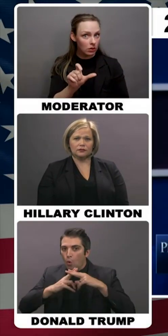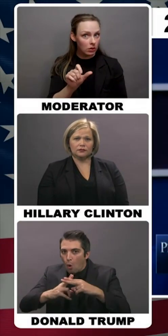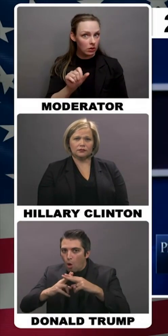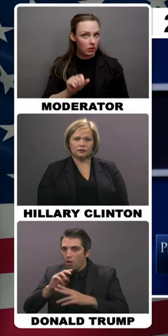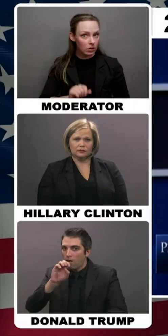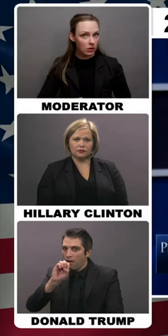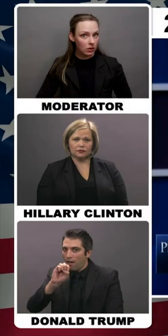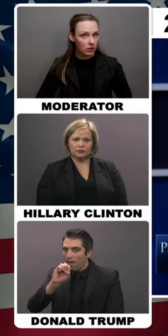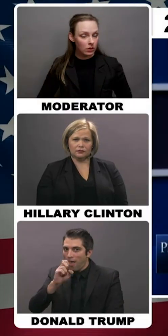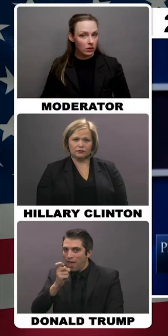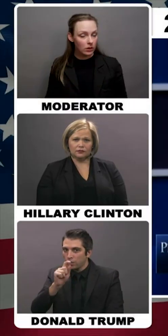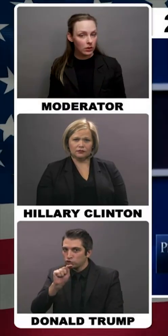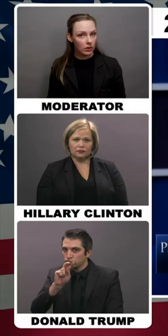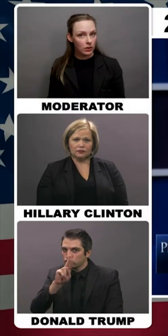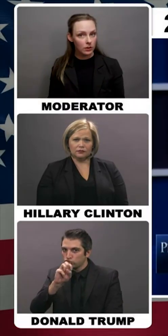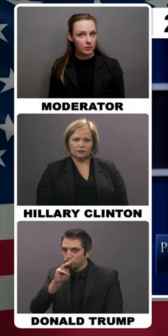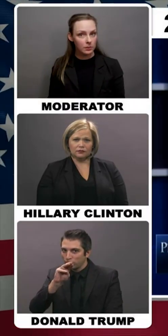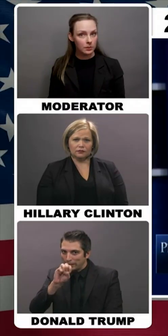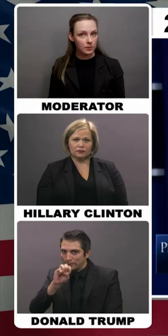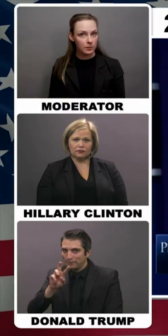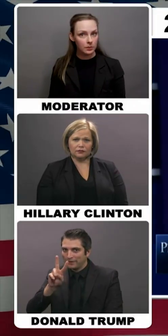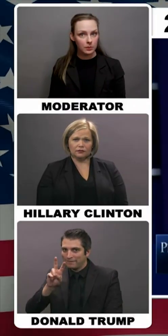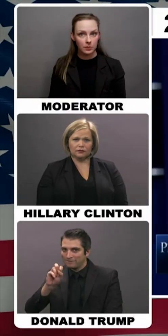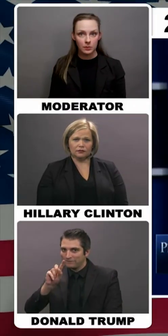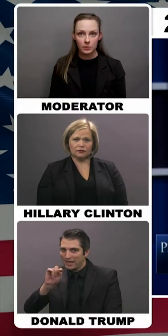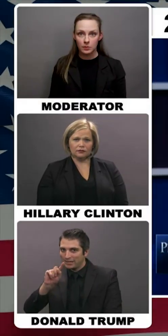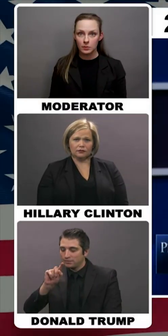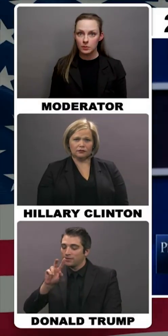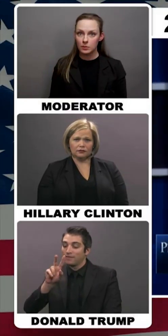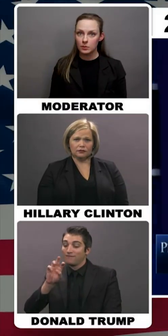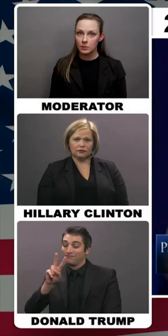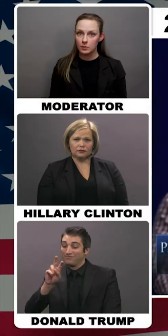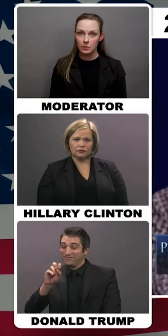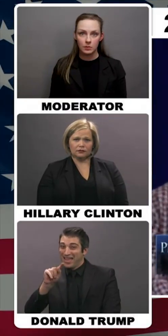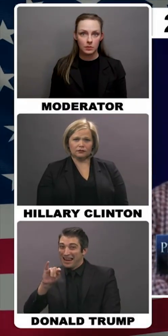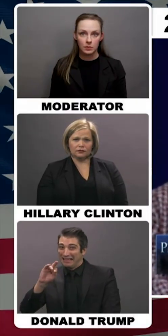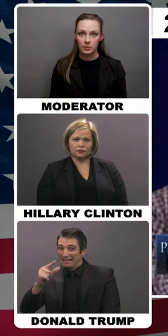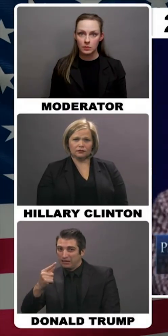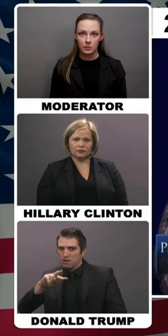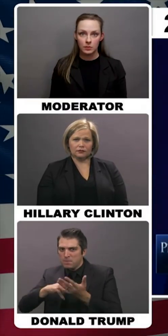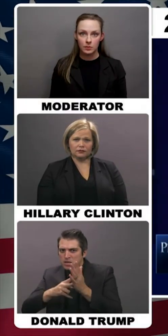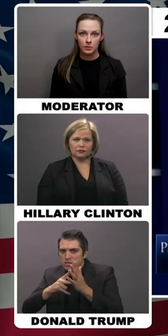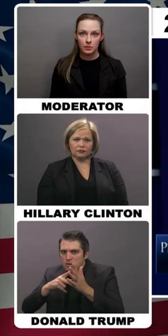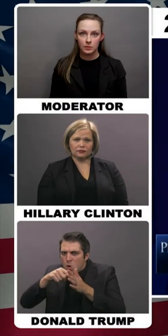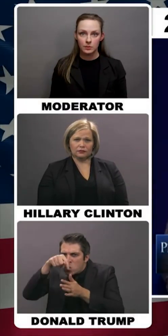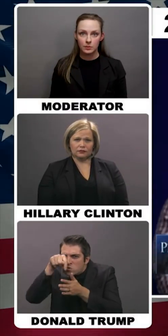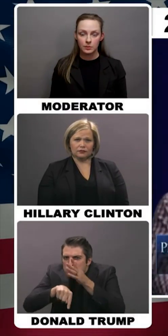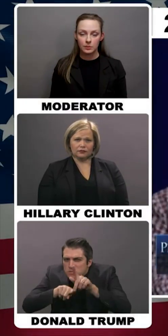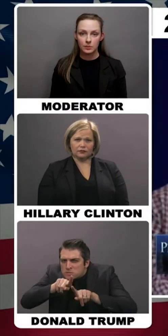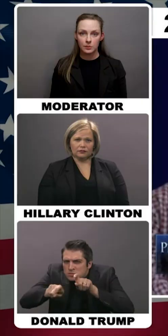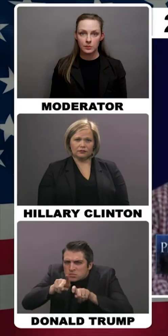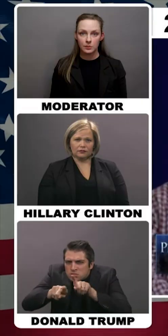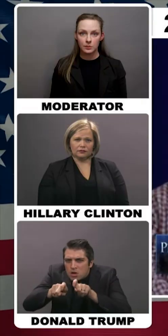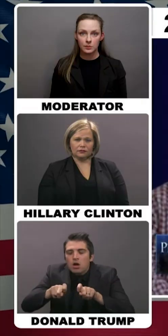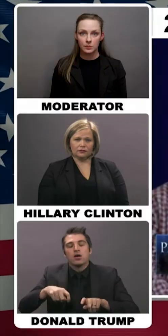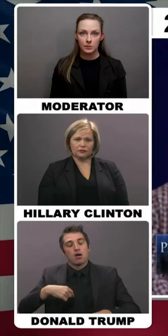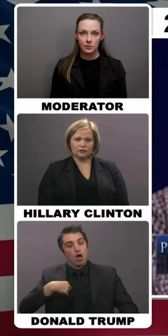We are going to areas like Syria where they're coming in by the tens of thousands because of Barack Obama.